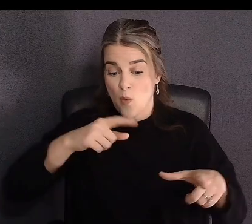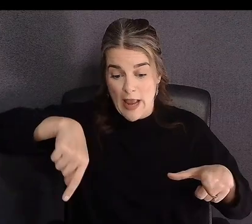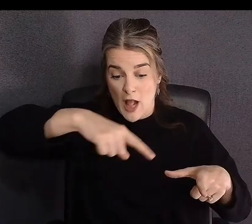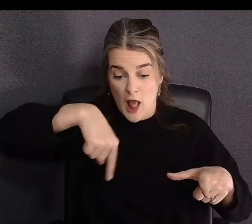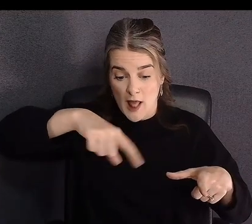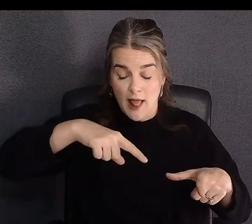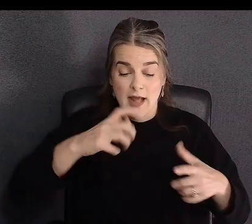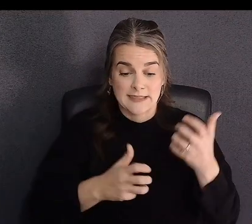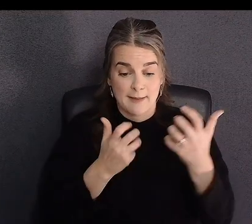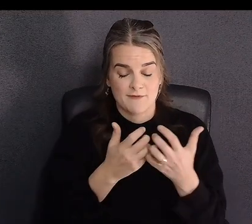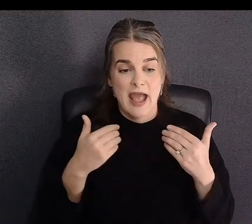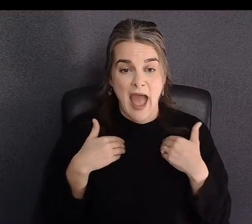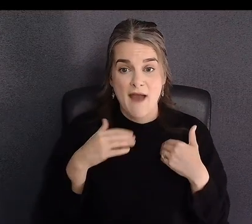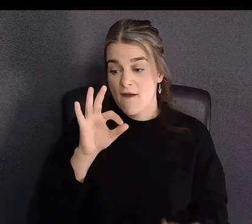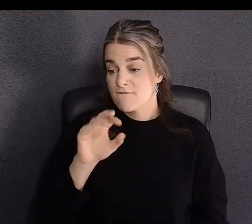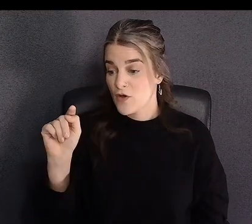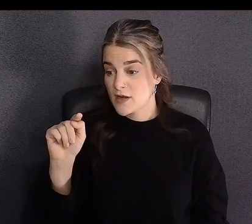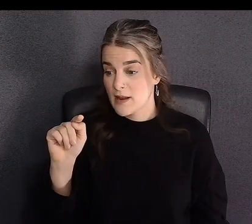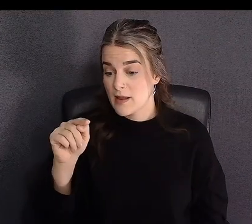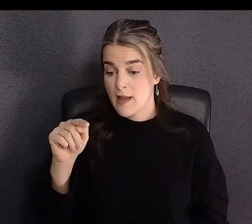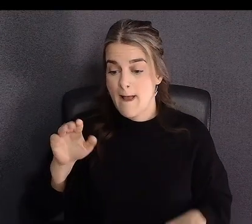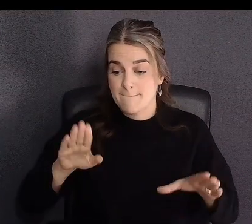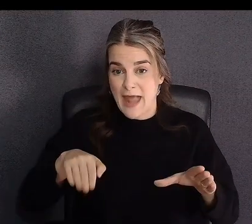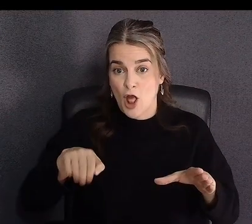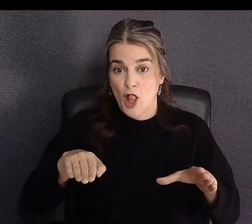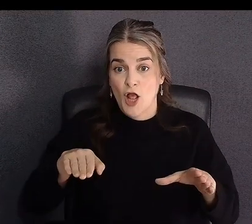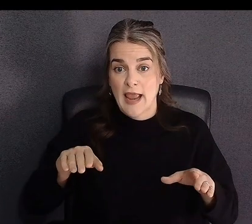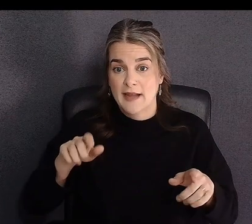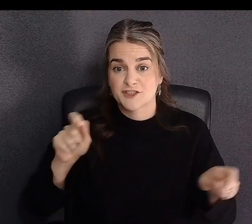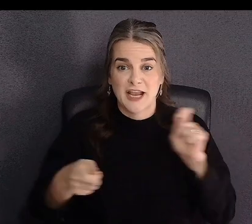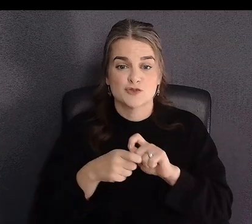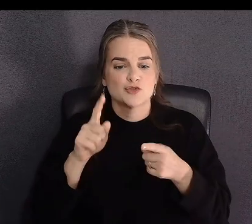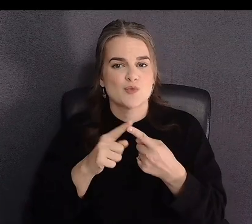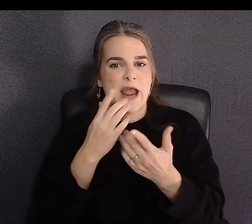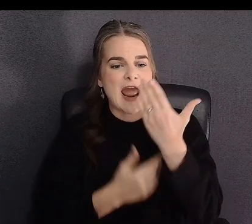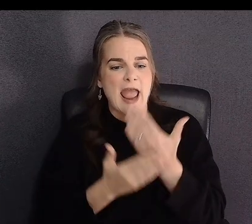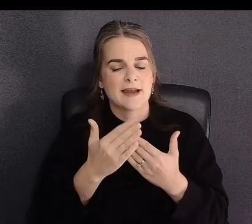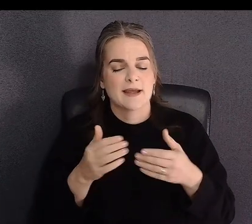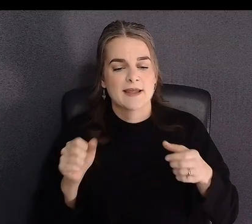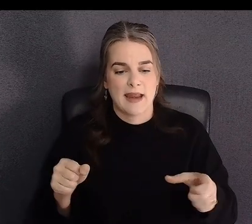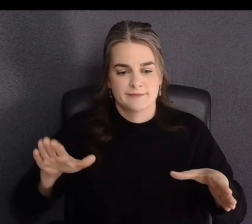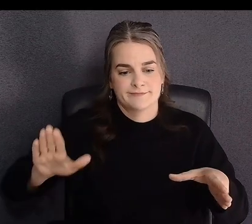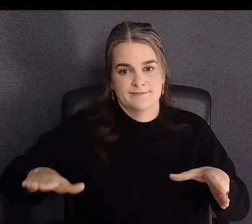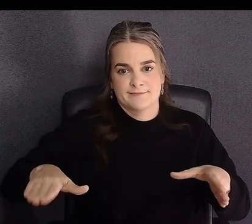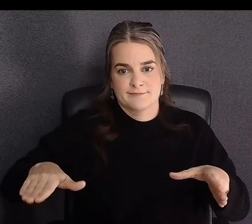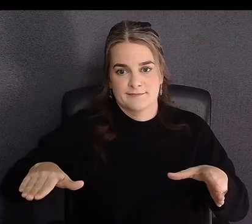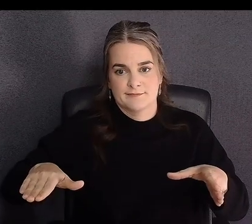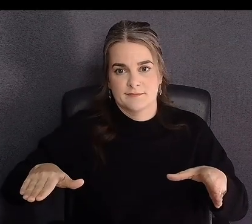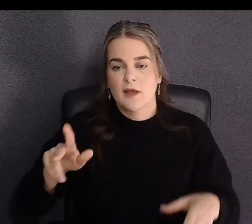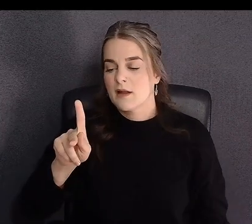They have a foot pedal that can be doubled as a hand pedal. So it can be raised up to the side and a knob can be attached to it so that you're